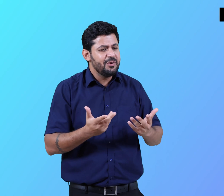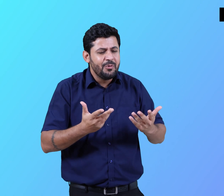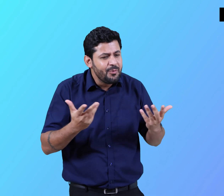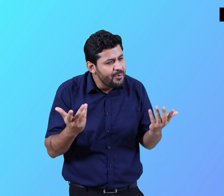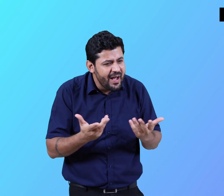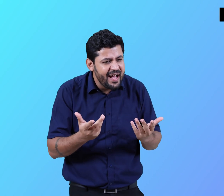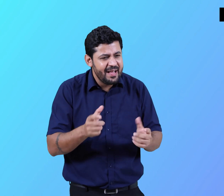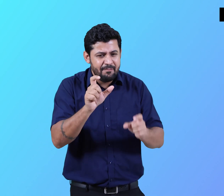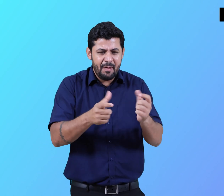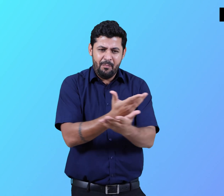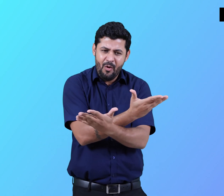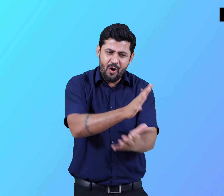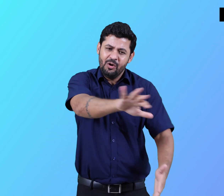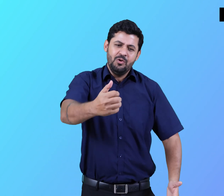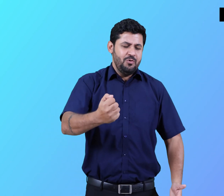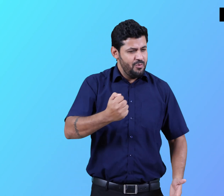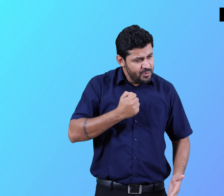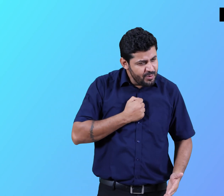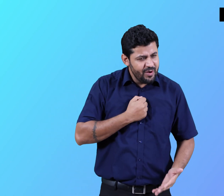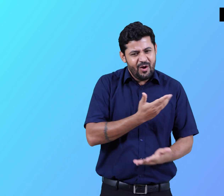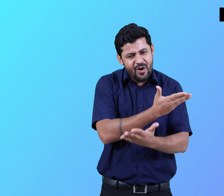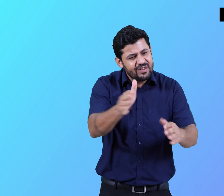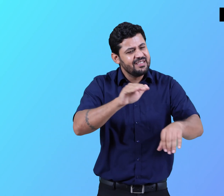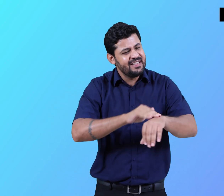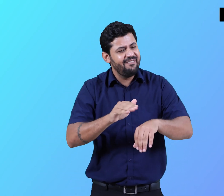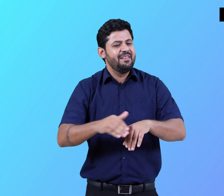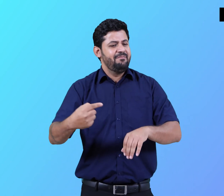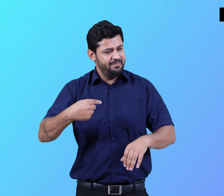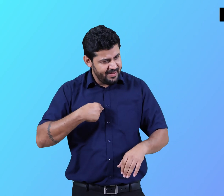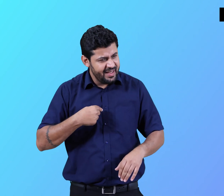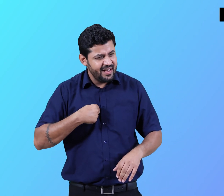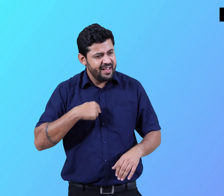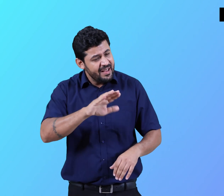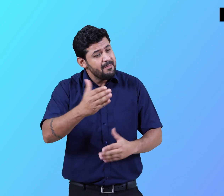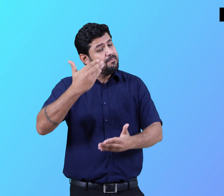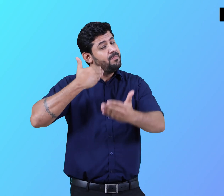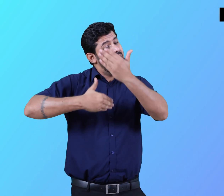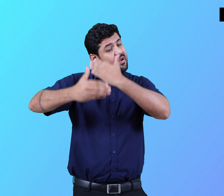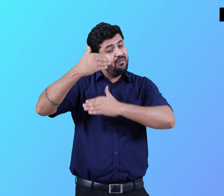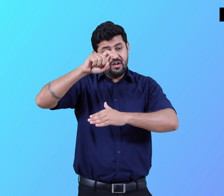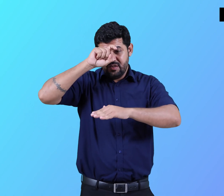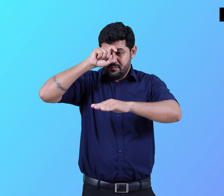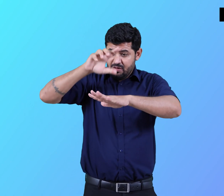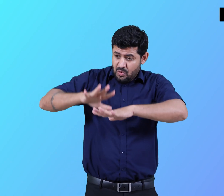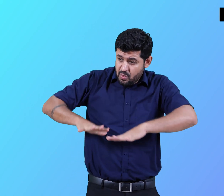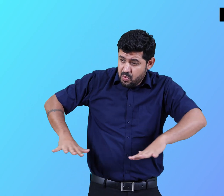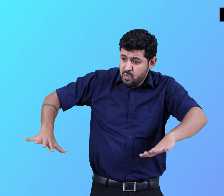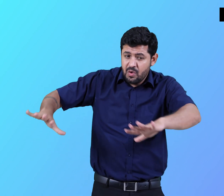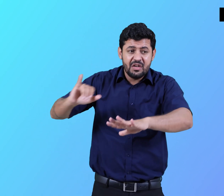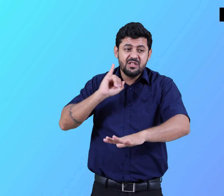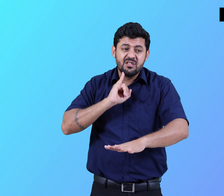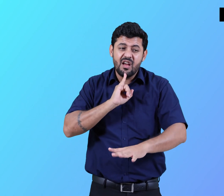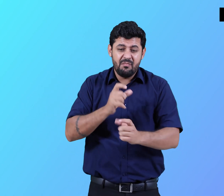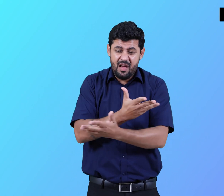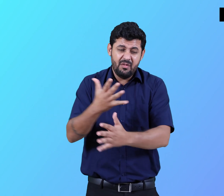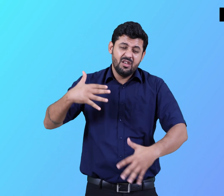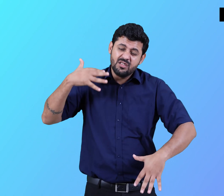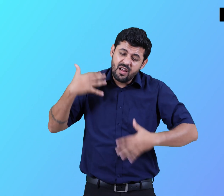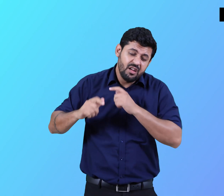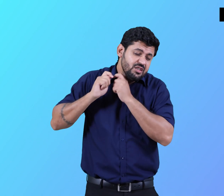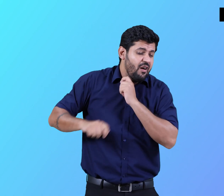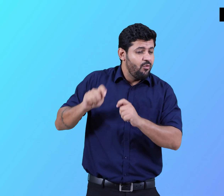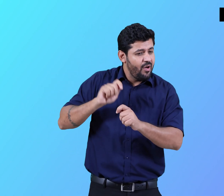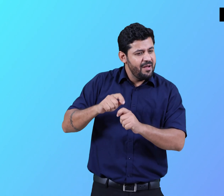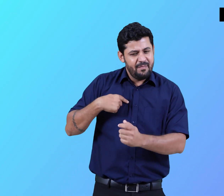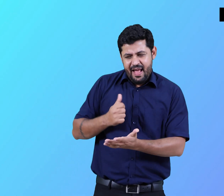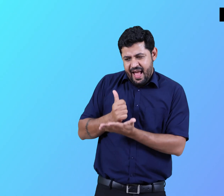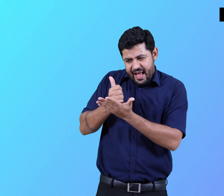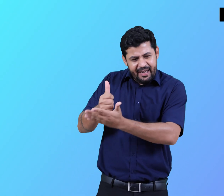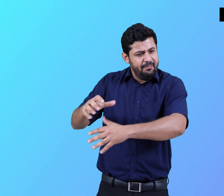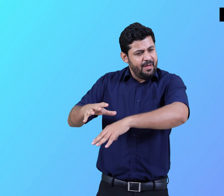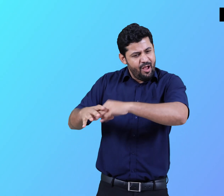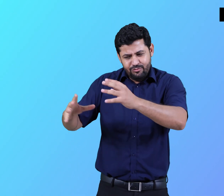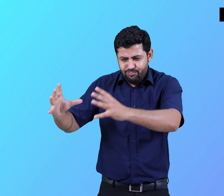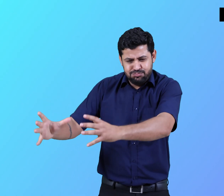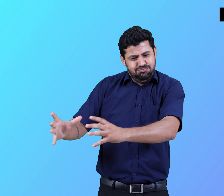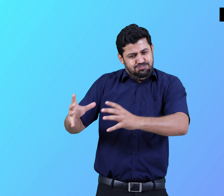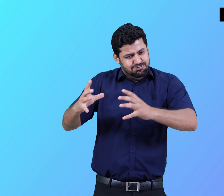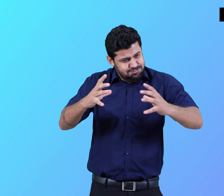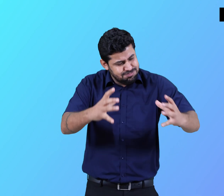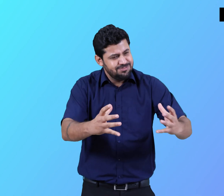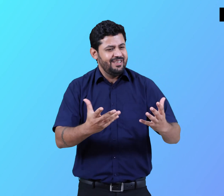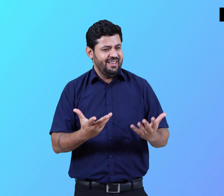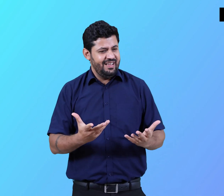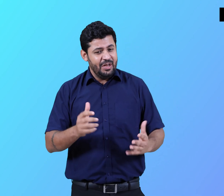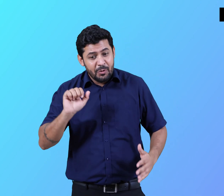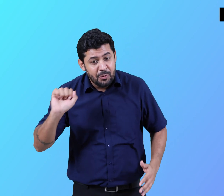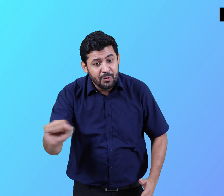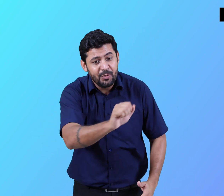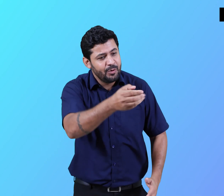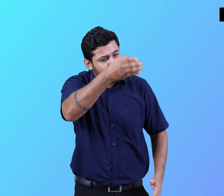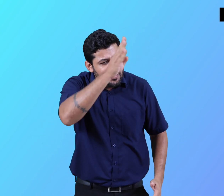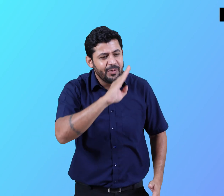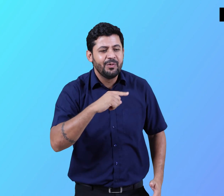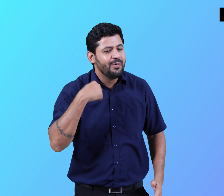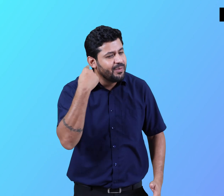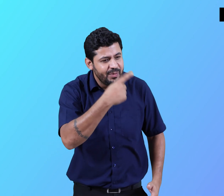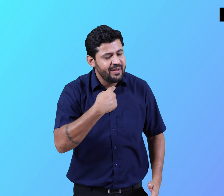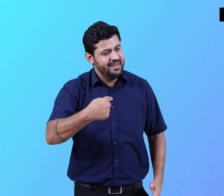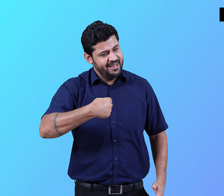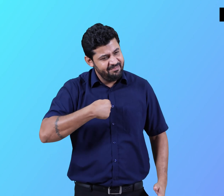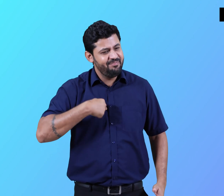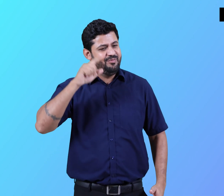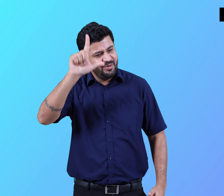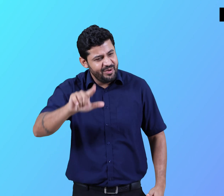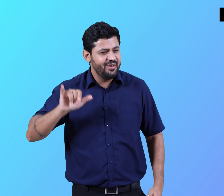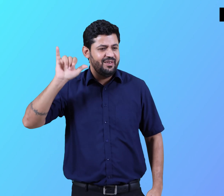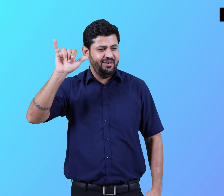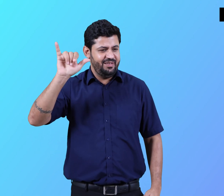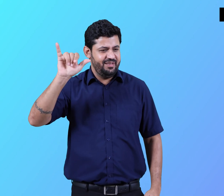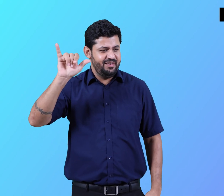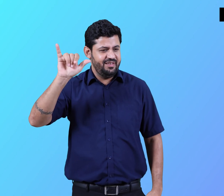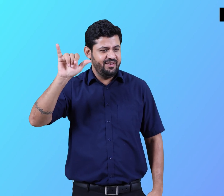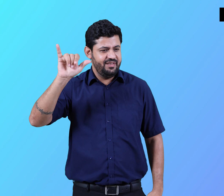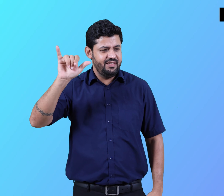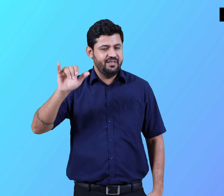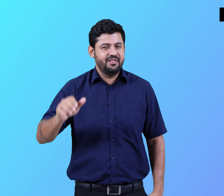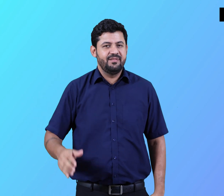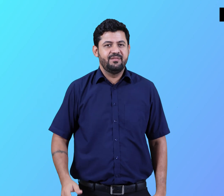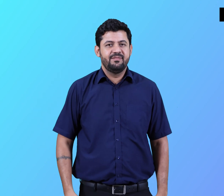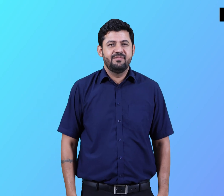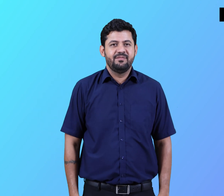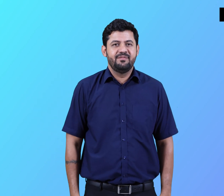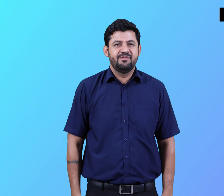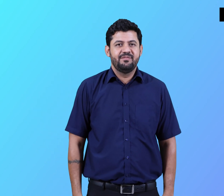This is because the Israelites are my slaves. They are the slaves who I brought out of slavery in Egypt. I am the LORD your God!